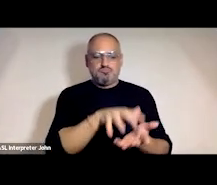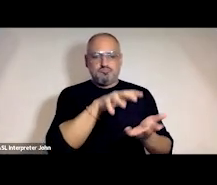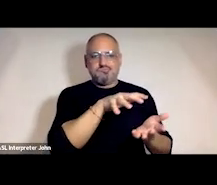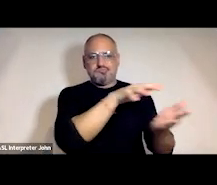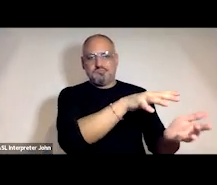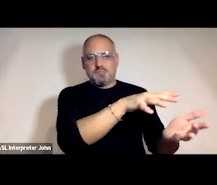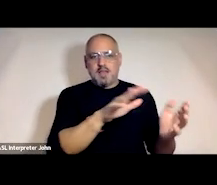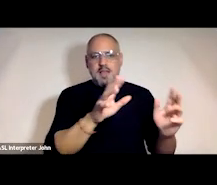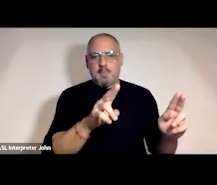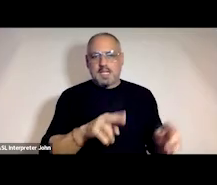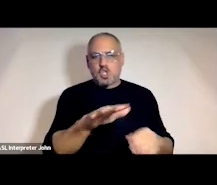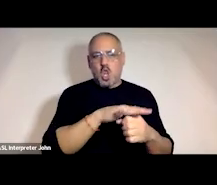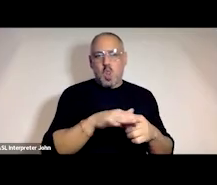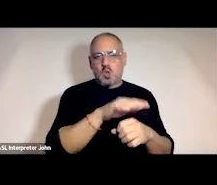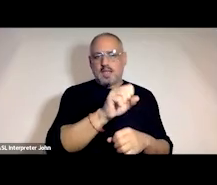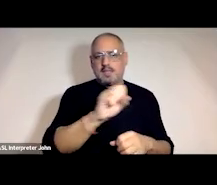to your local SSA field office.